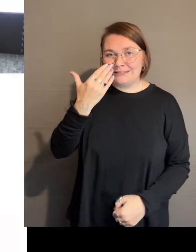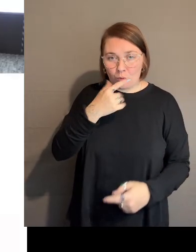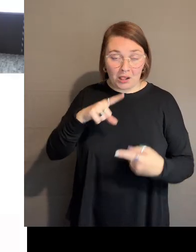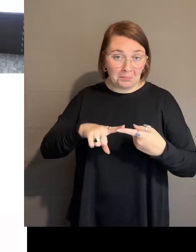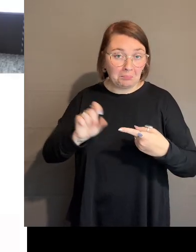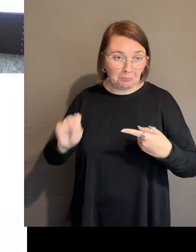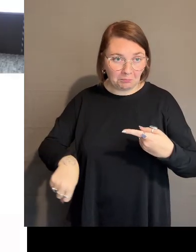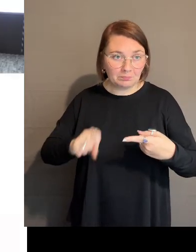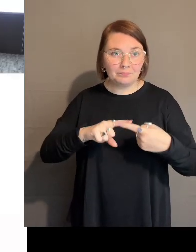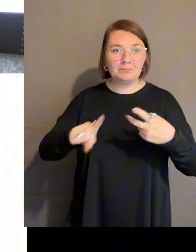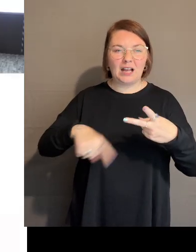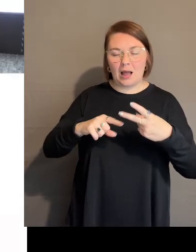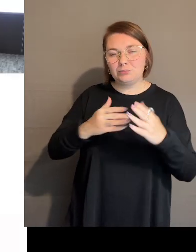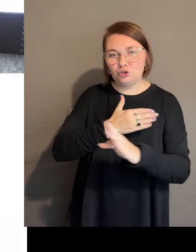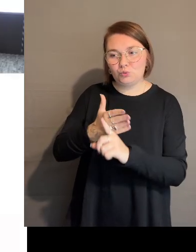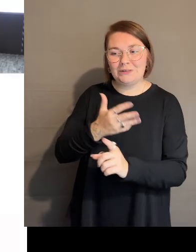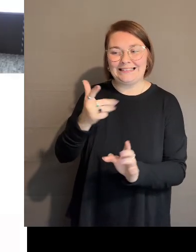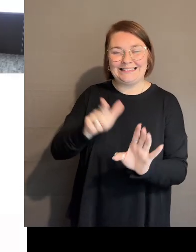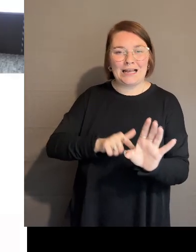That's until 9th grade in Sweden.